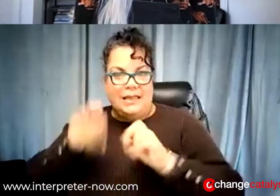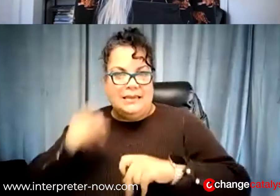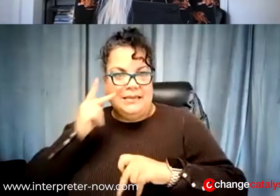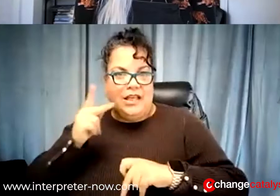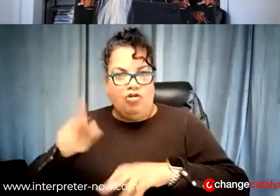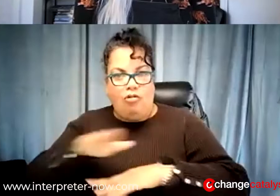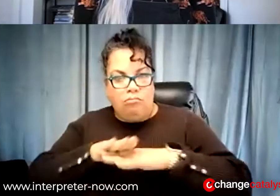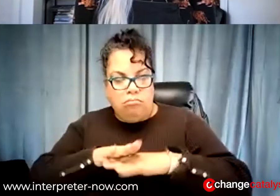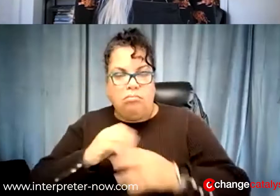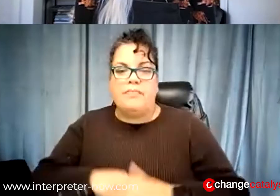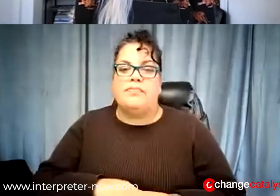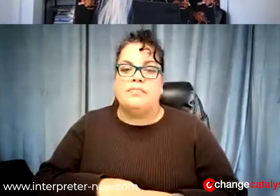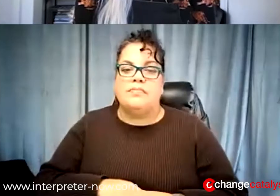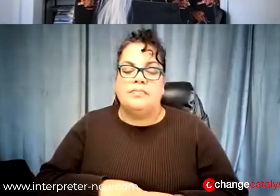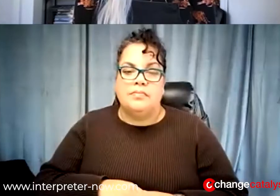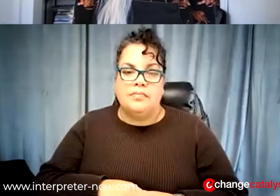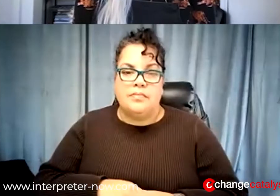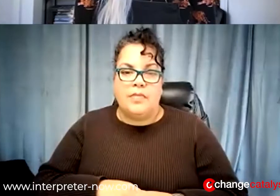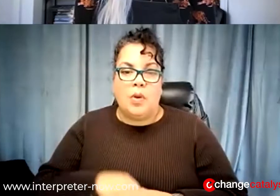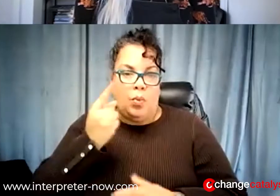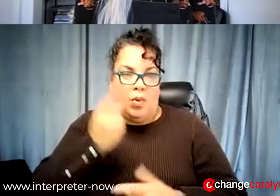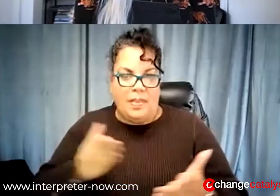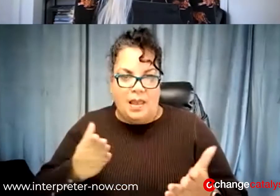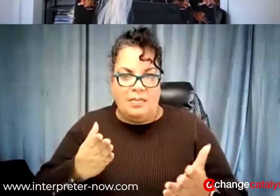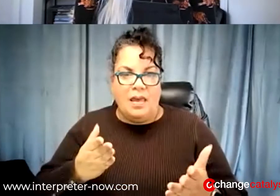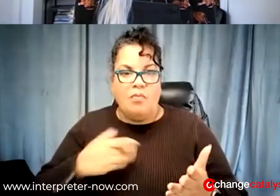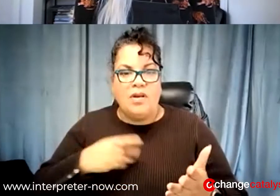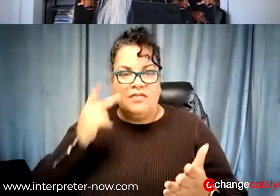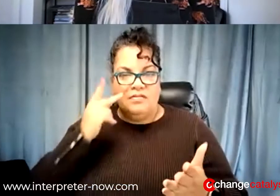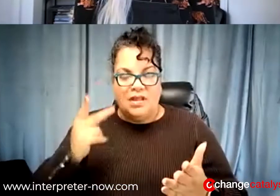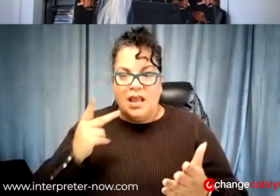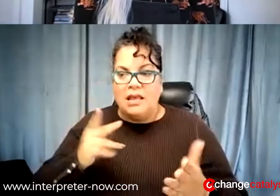One thing that we've done from the beginning is just building strong relationships with